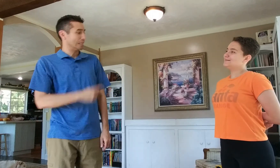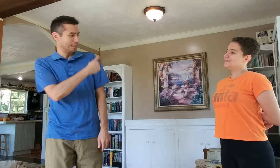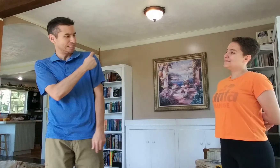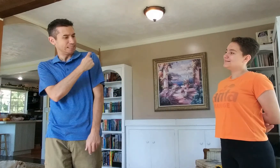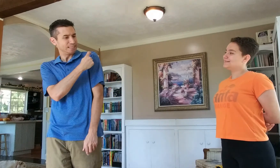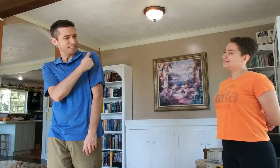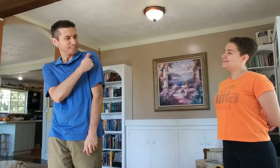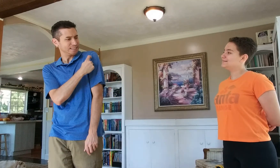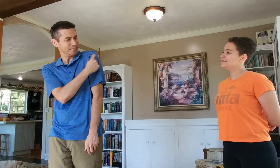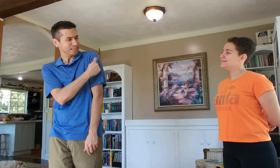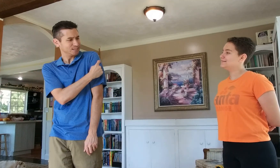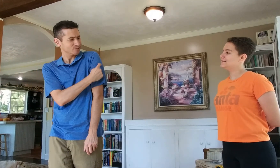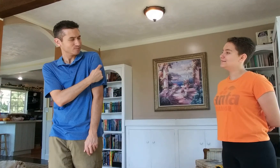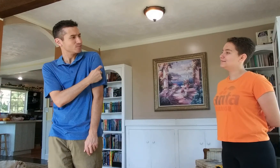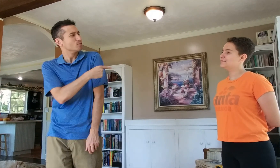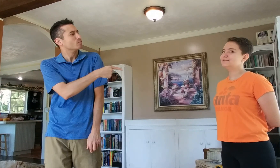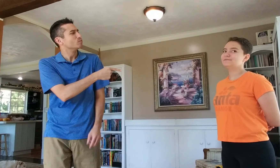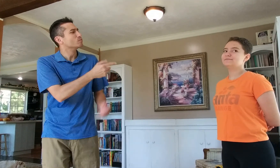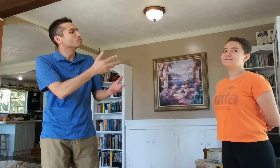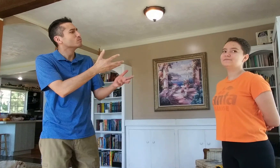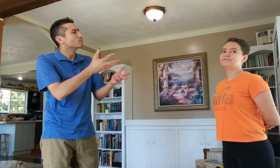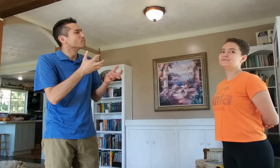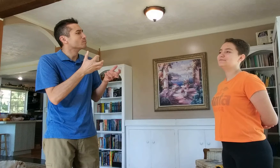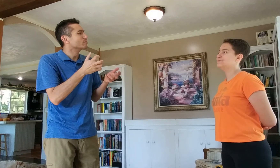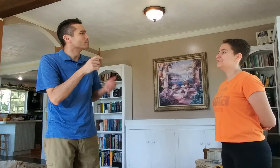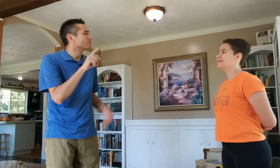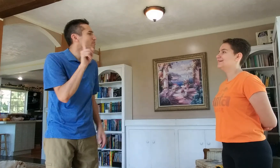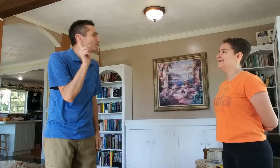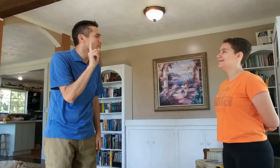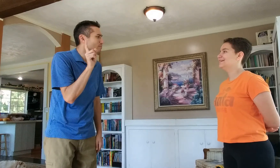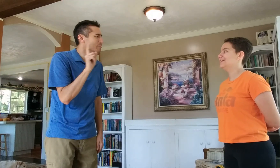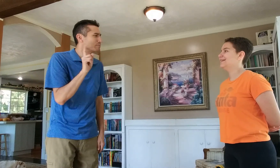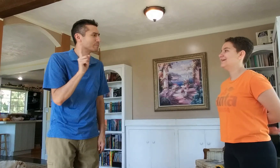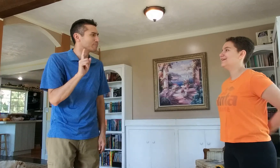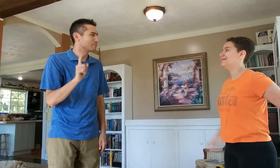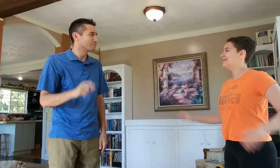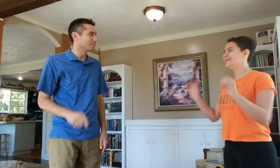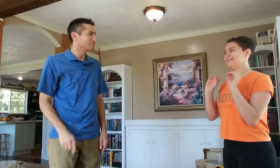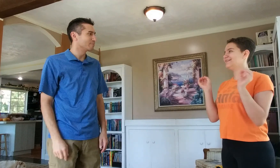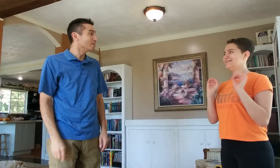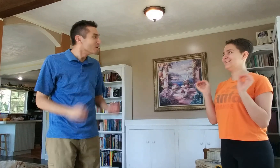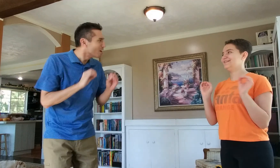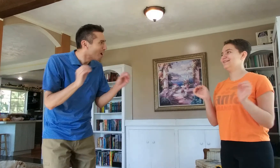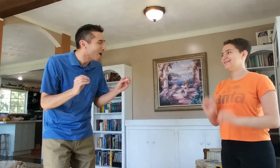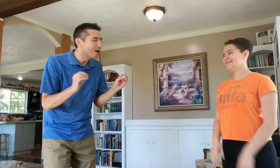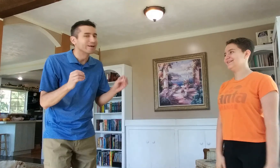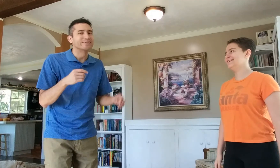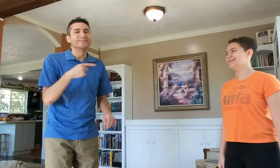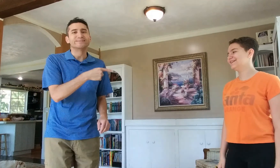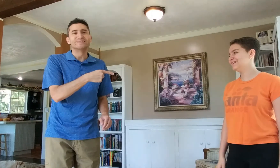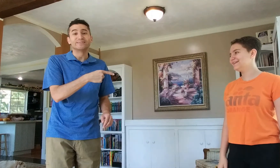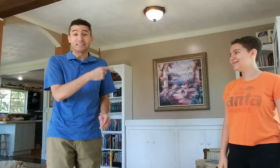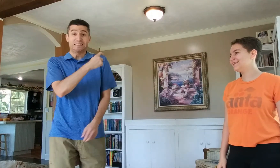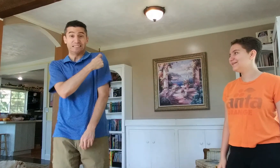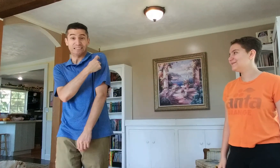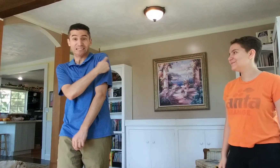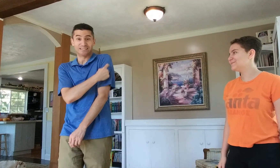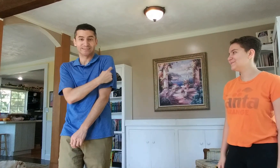TATTOO, YOU WANT, WHERE? NONE NONE?